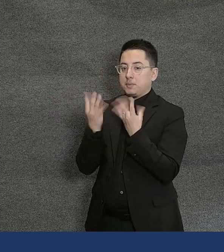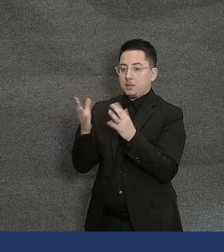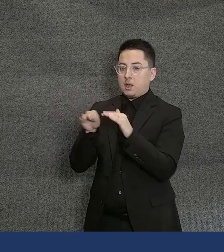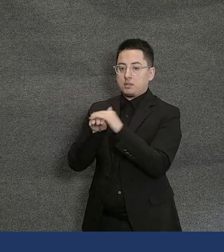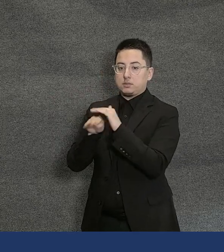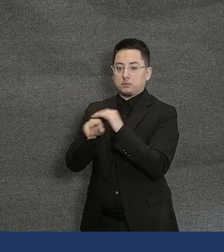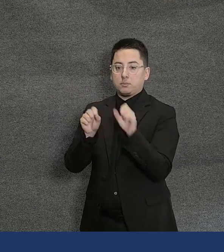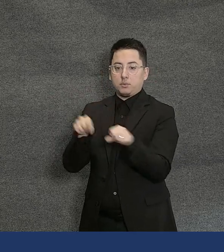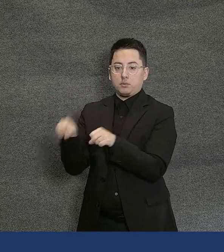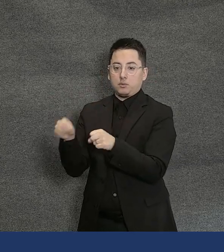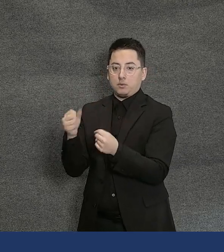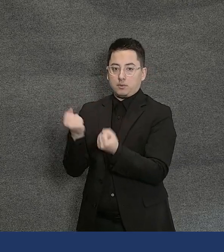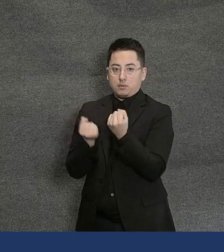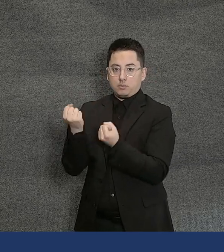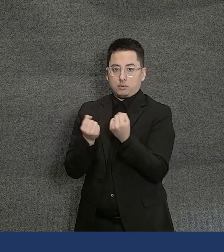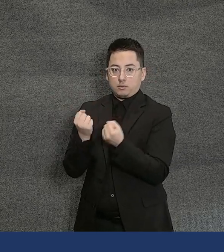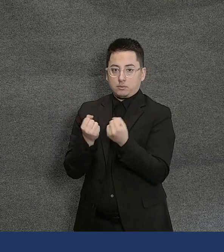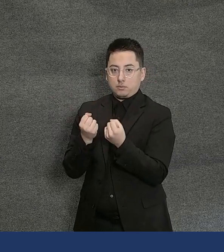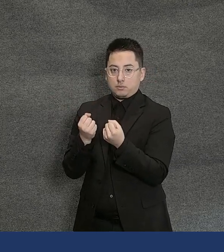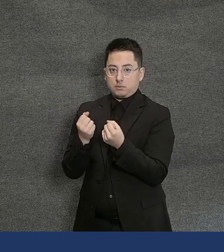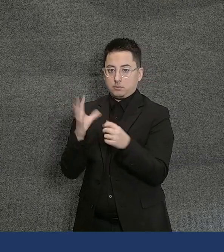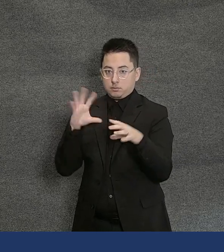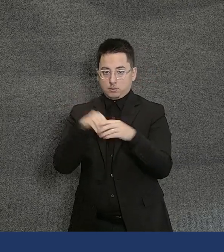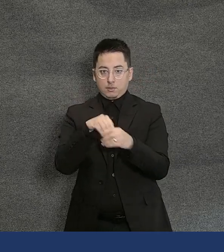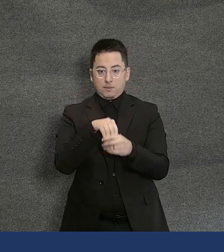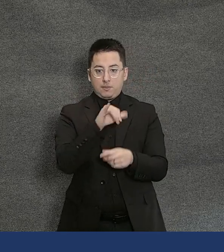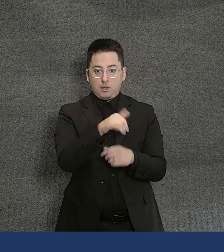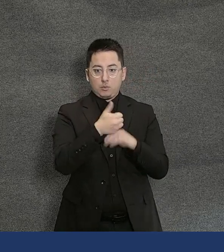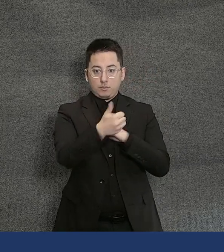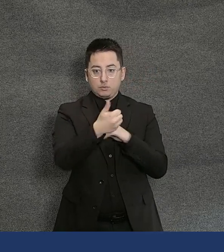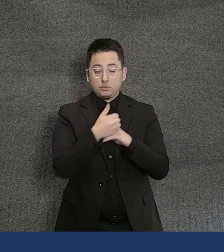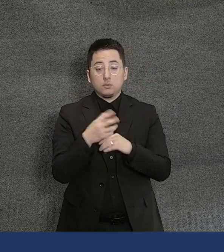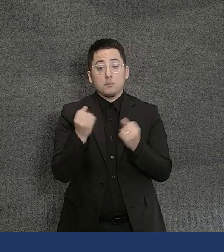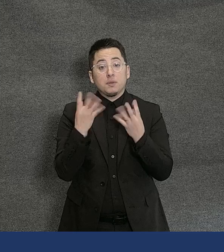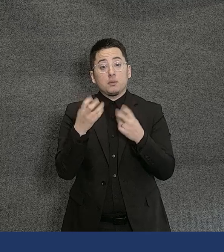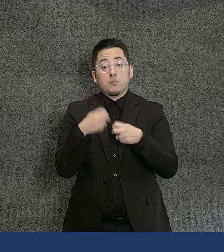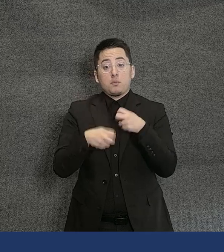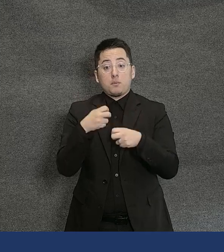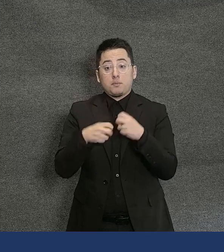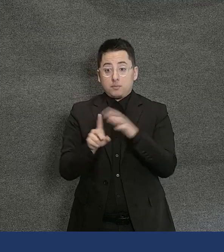It's the big problem that people who need wheelchairs have